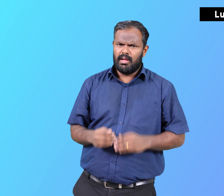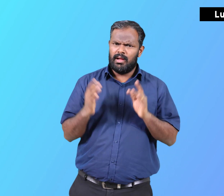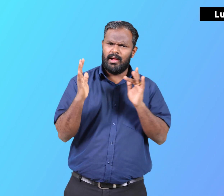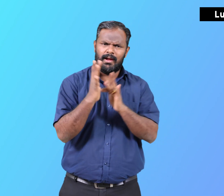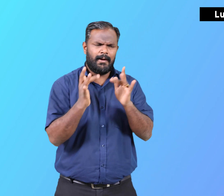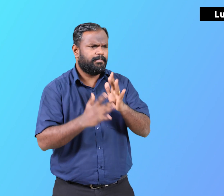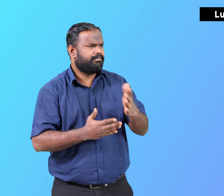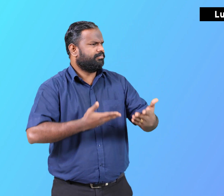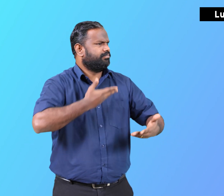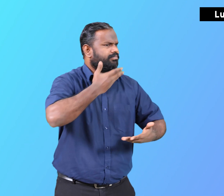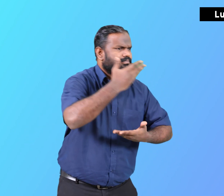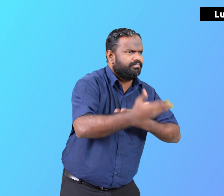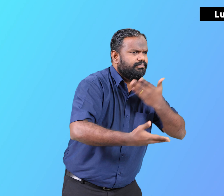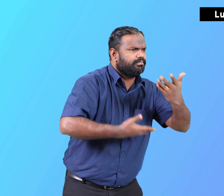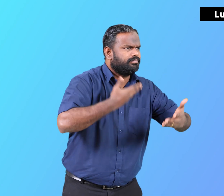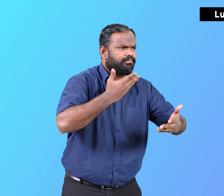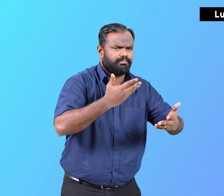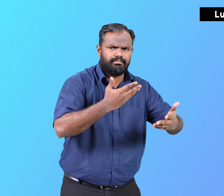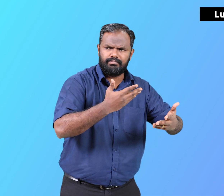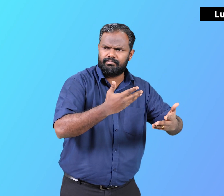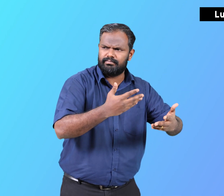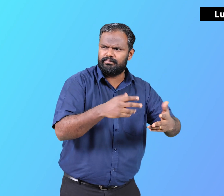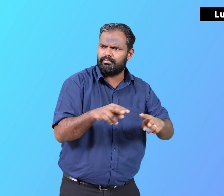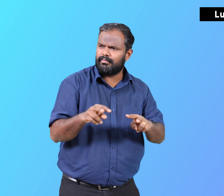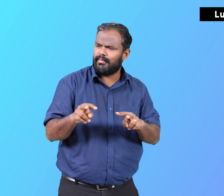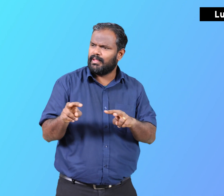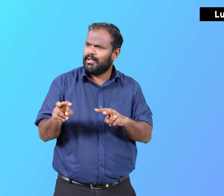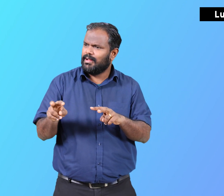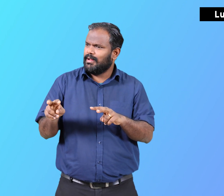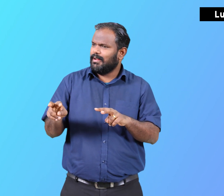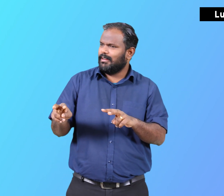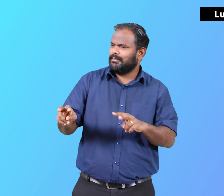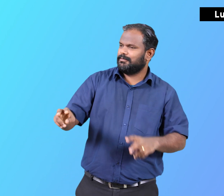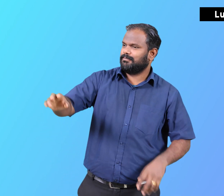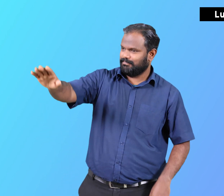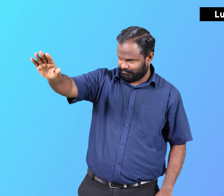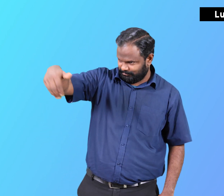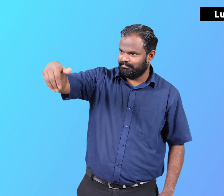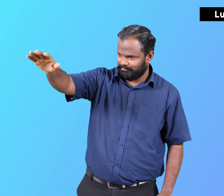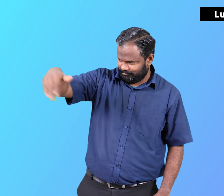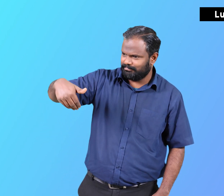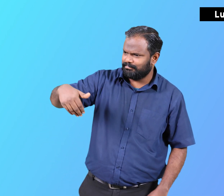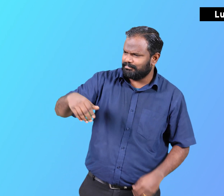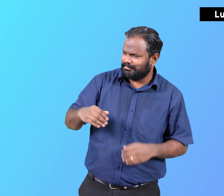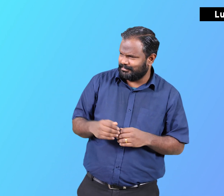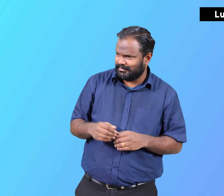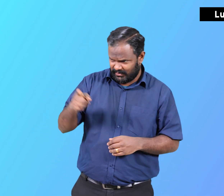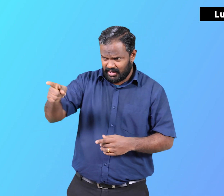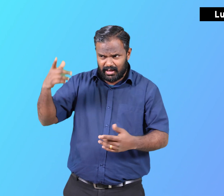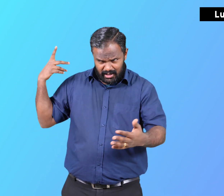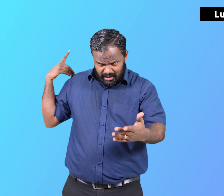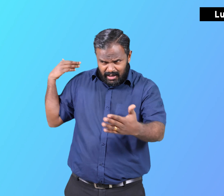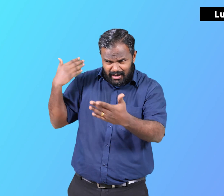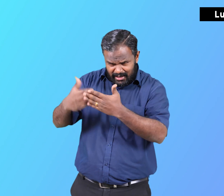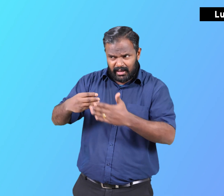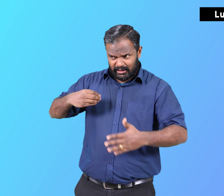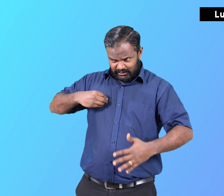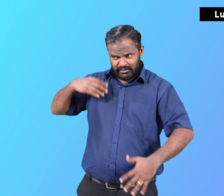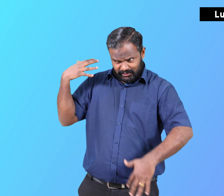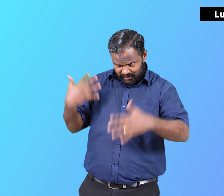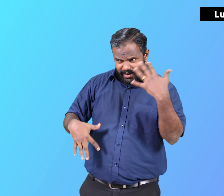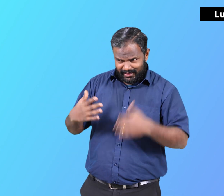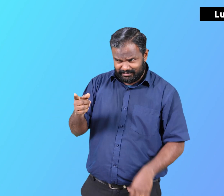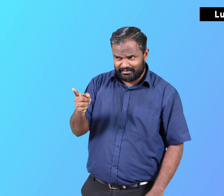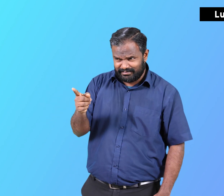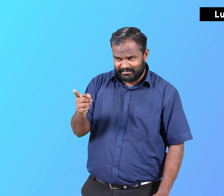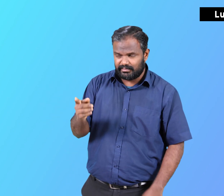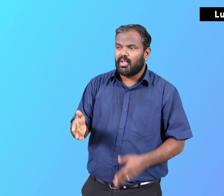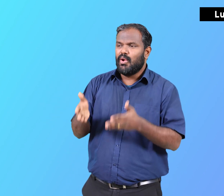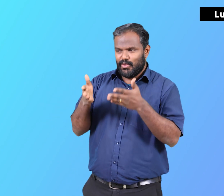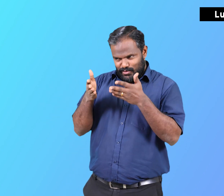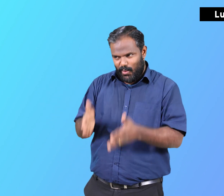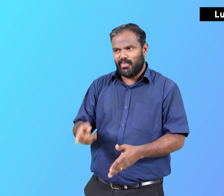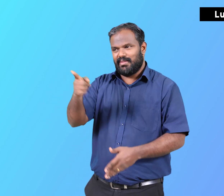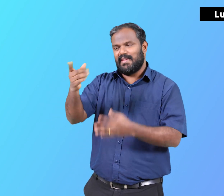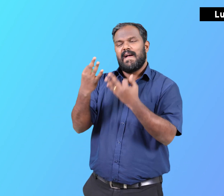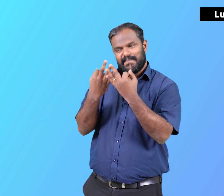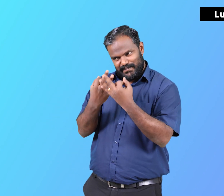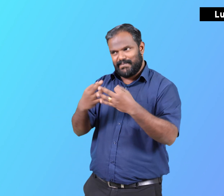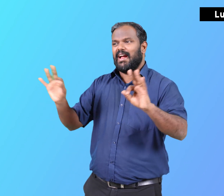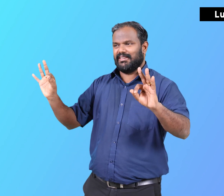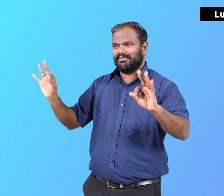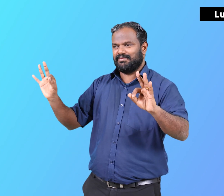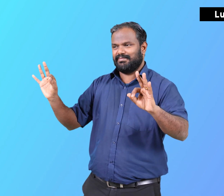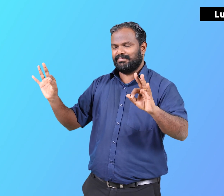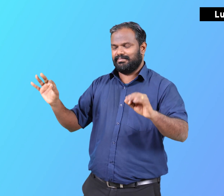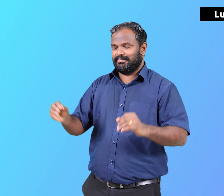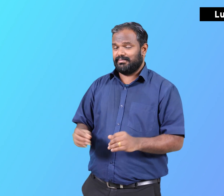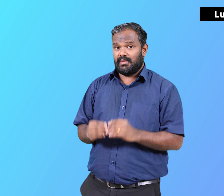When Jesus saw her, he told her to come closer and said to her, “You are now free from your suffering!”